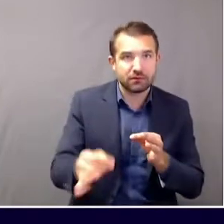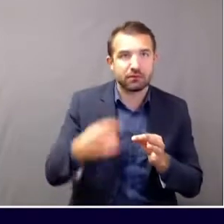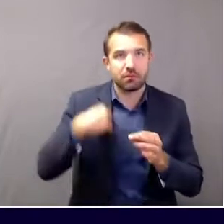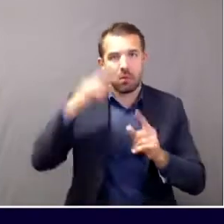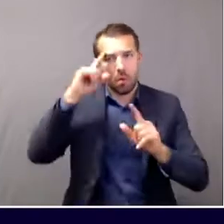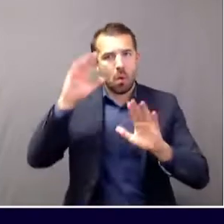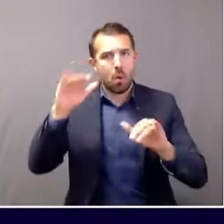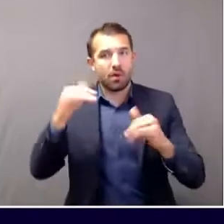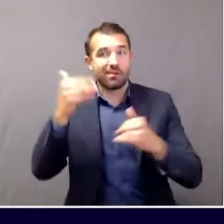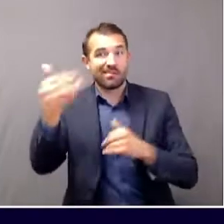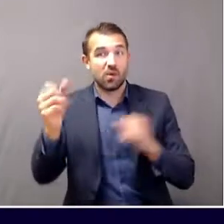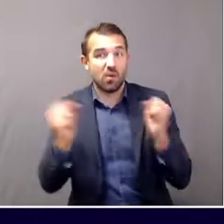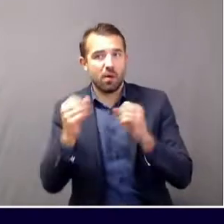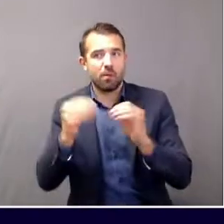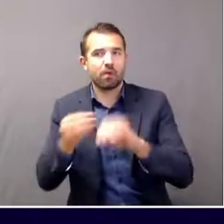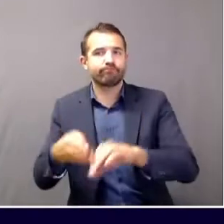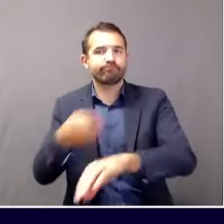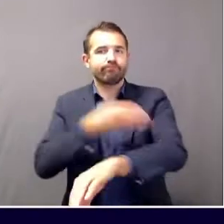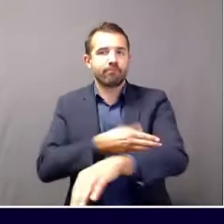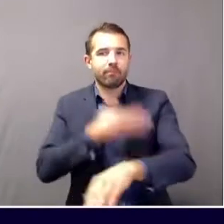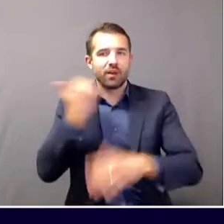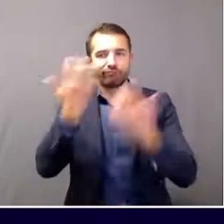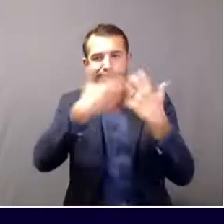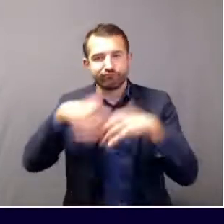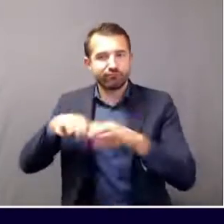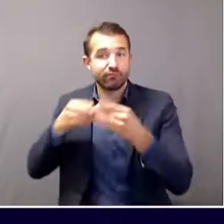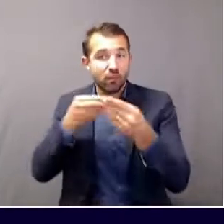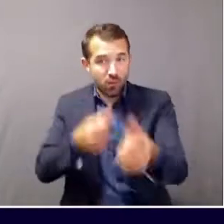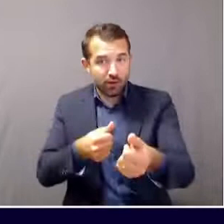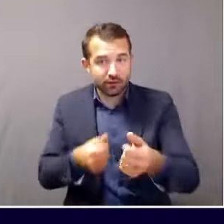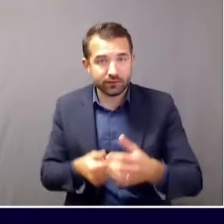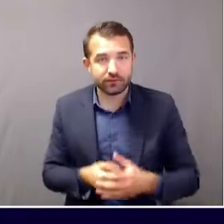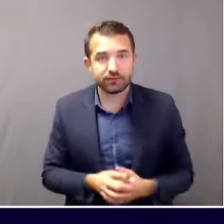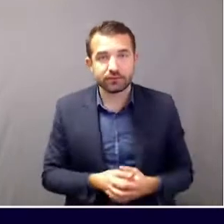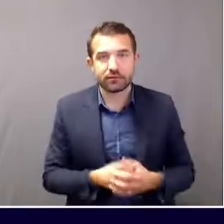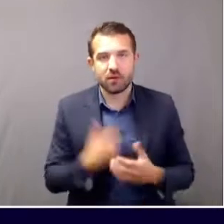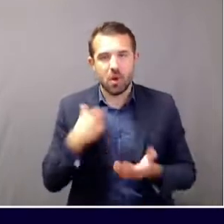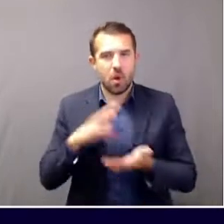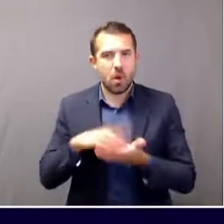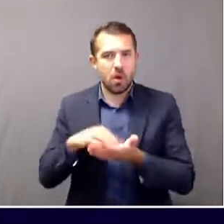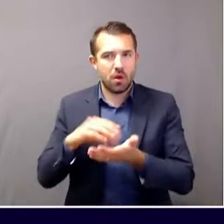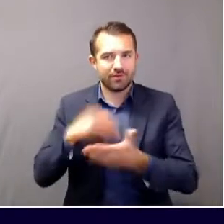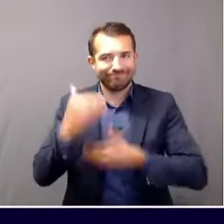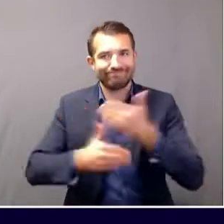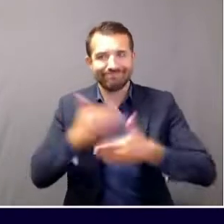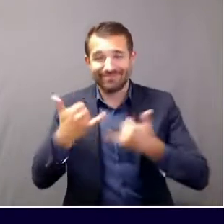and I will note that we do try